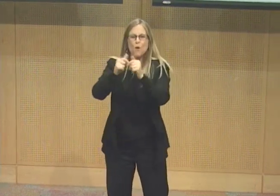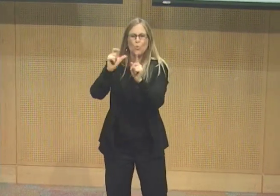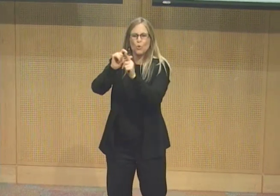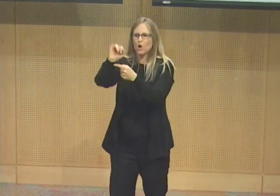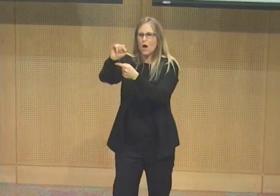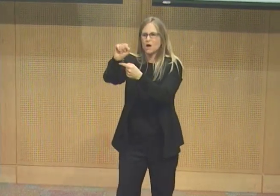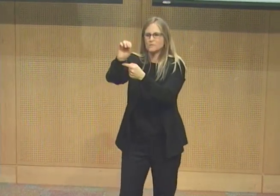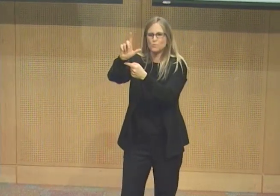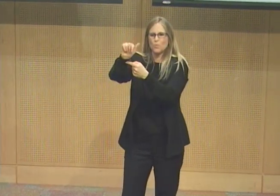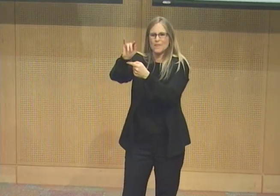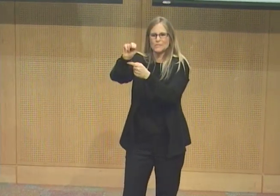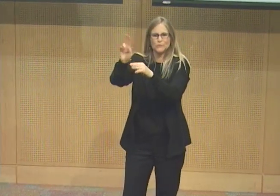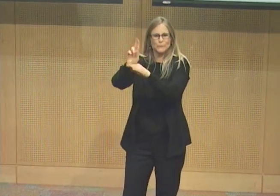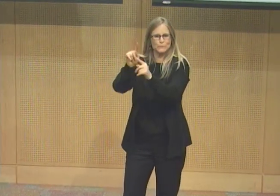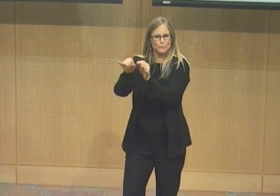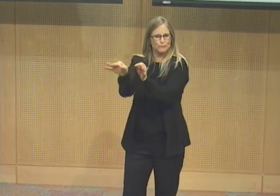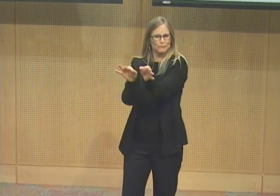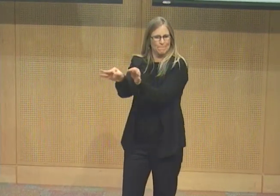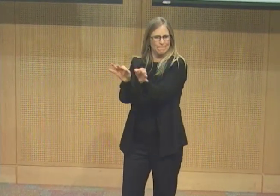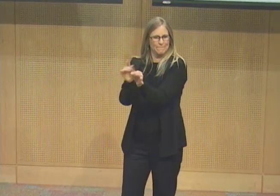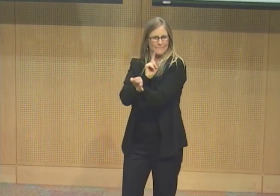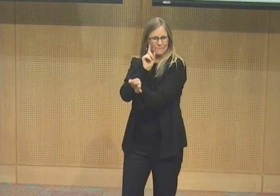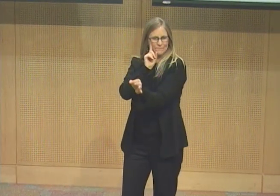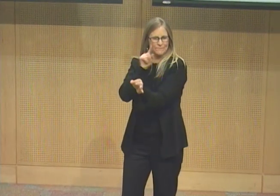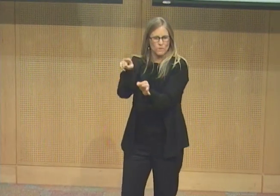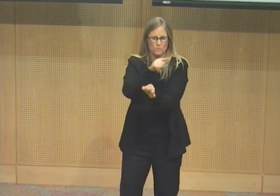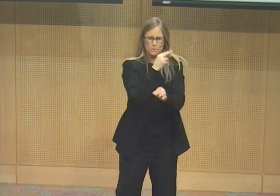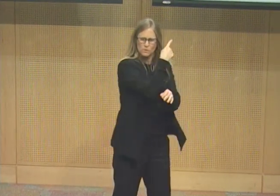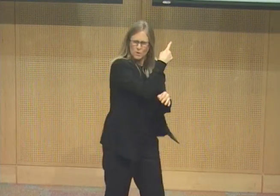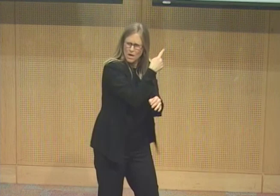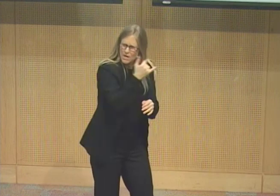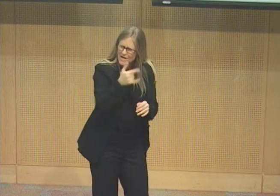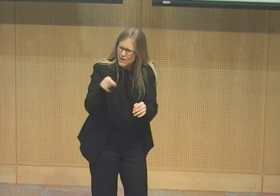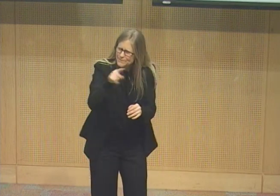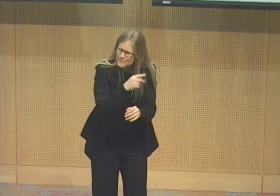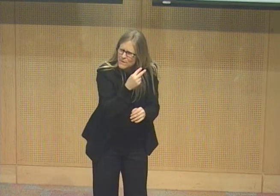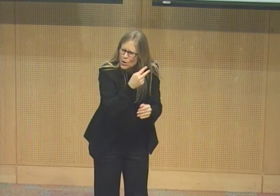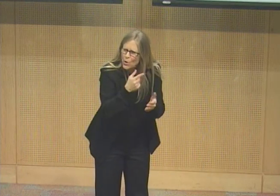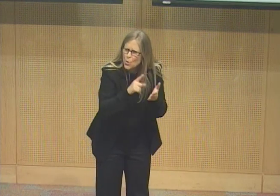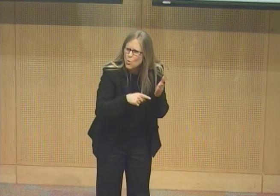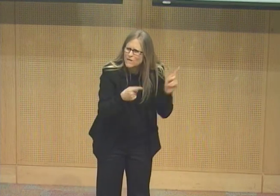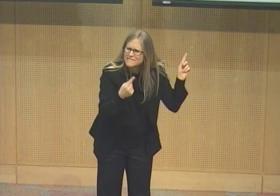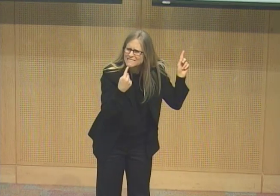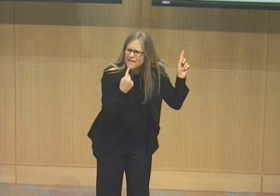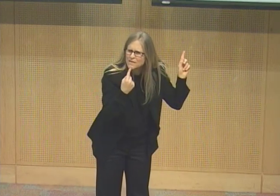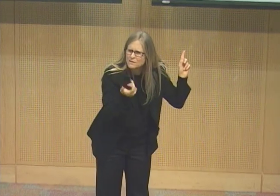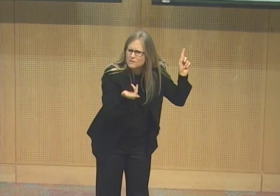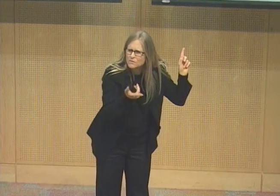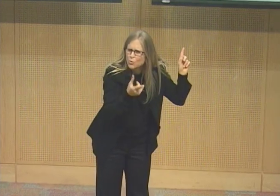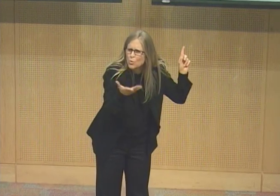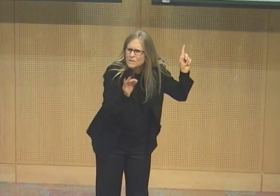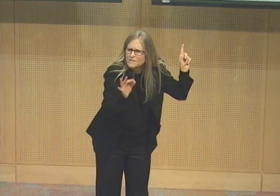so this is an example of the word "isolation" and how it's used to describe Deaf people.